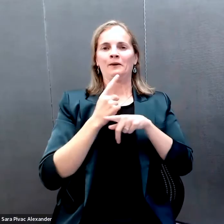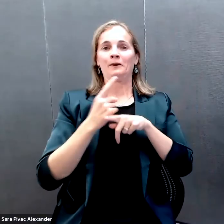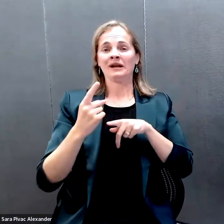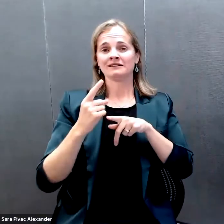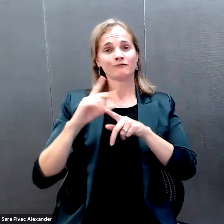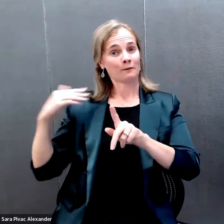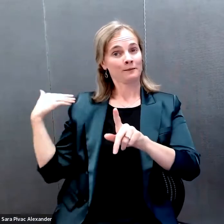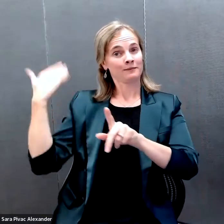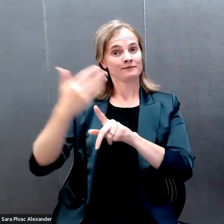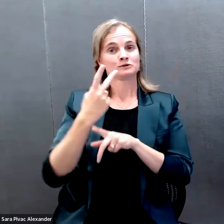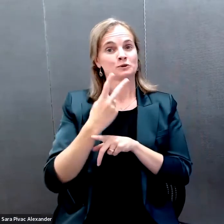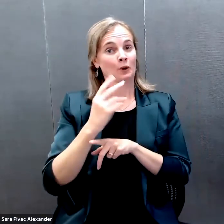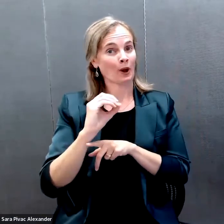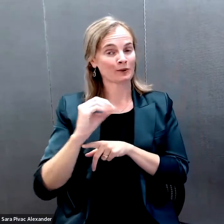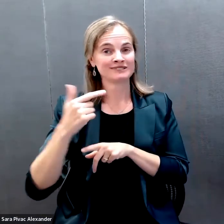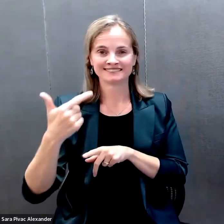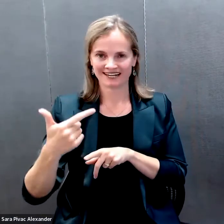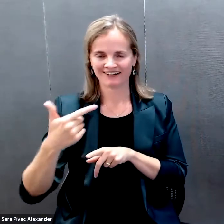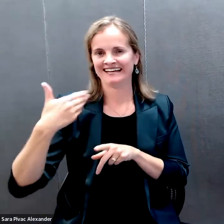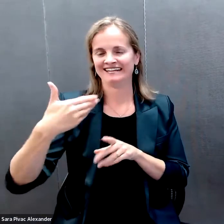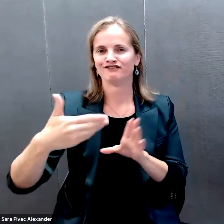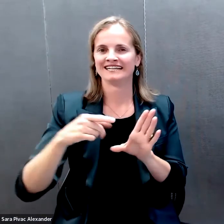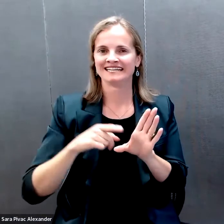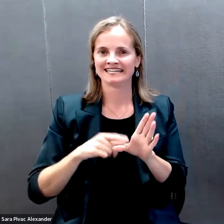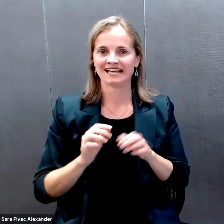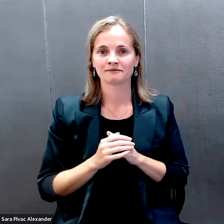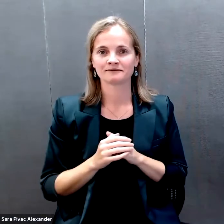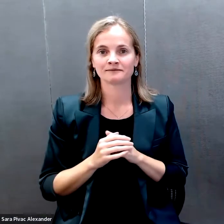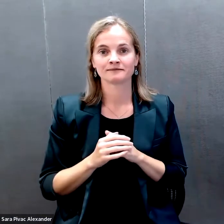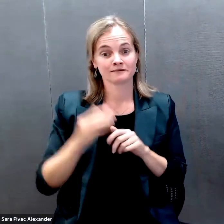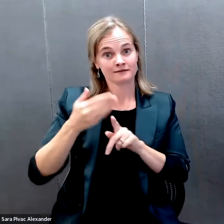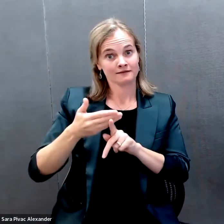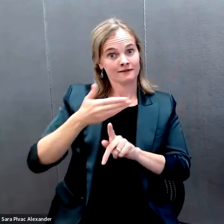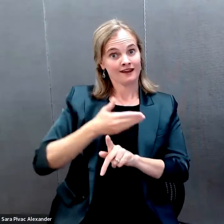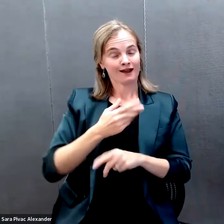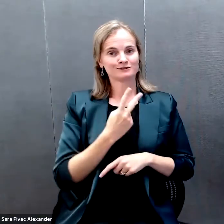and it's a big week for the deaf community it's been celebrated every year since 2007